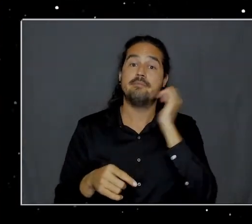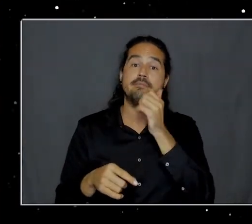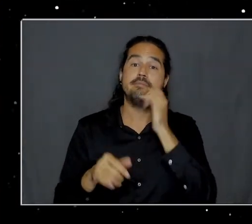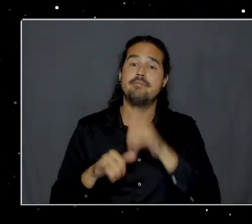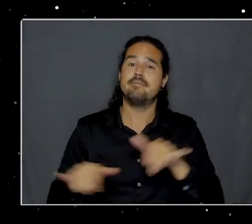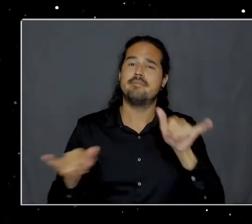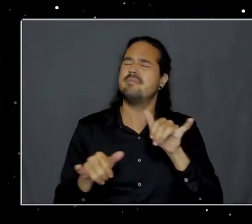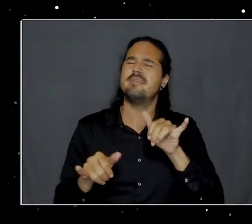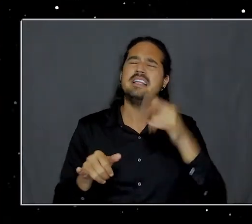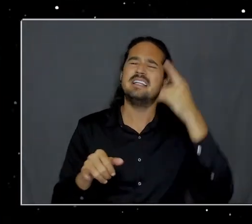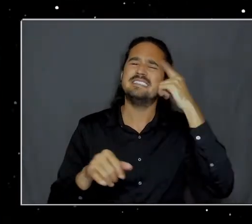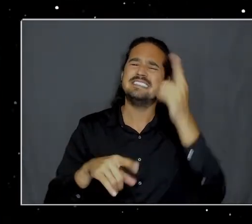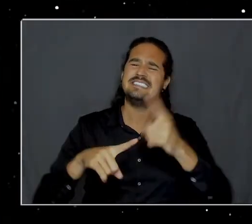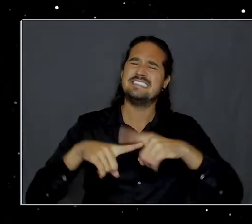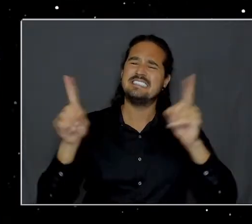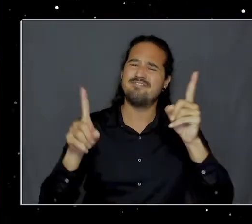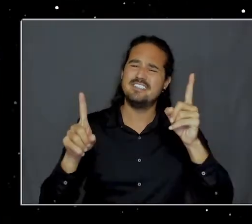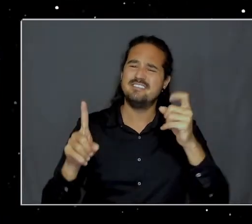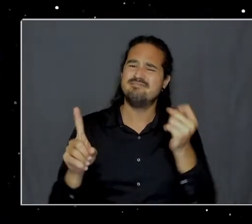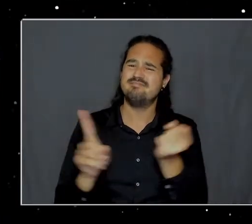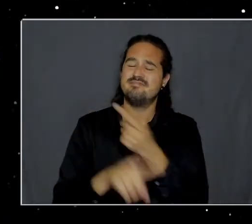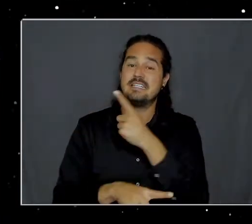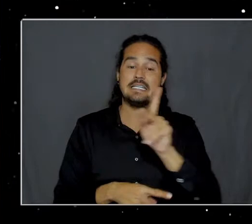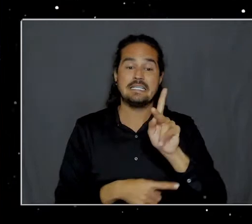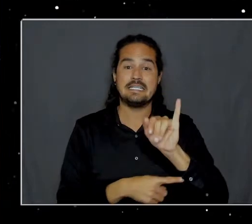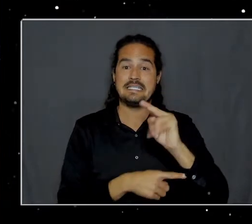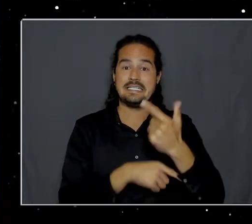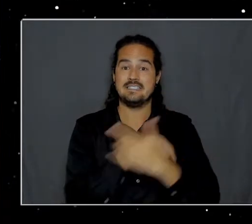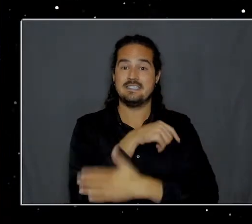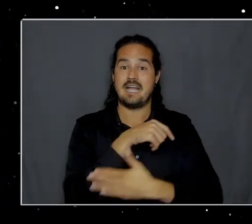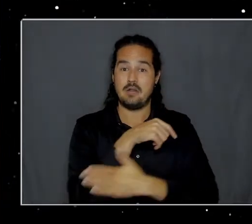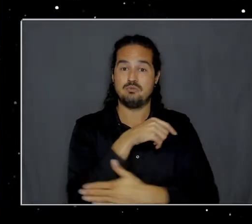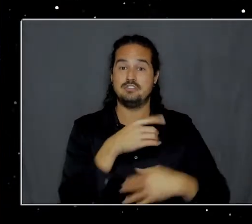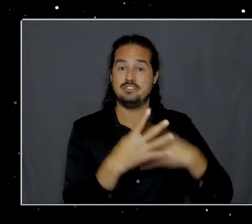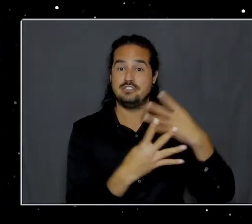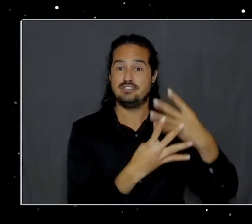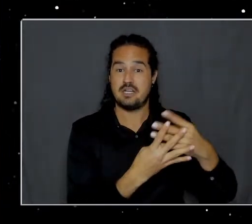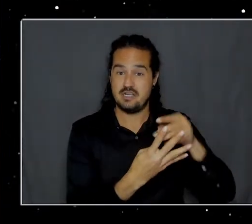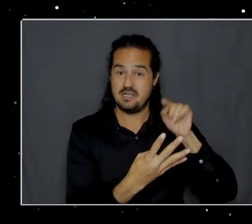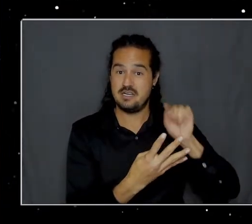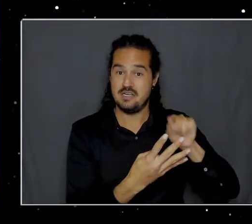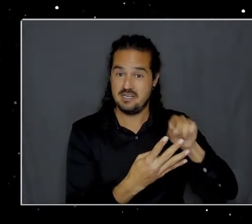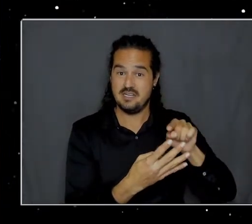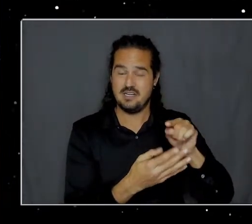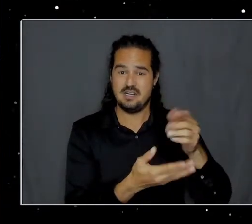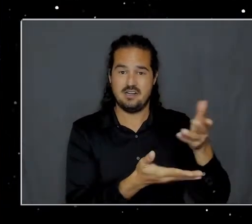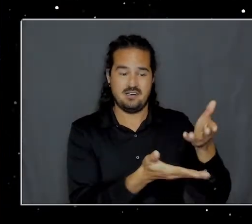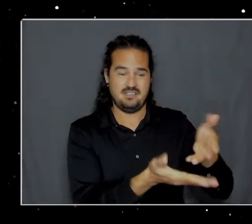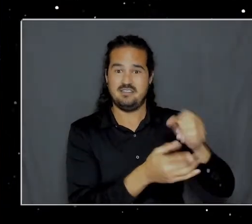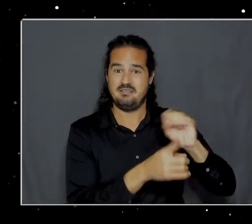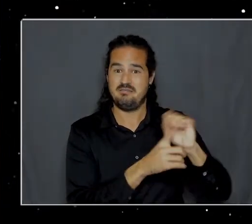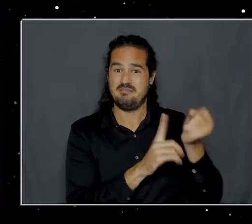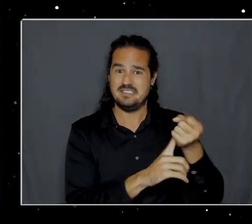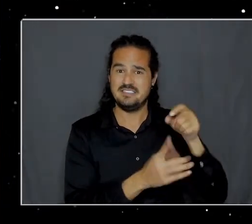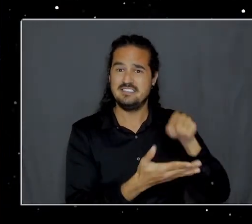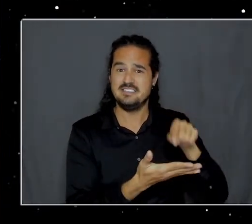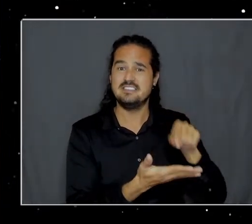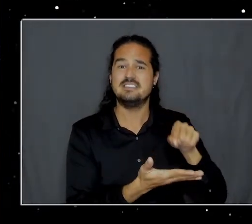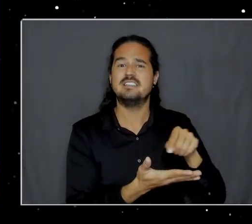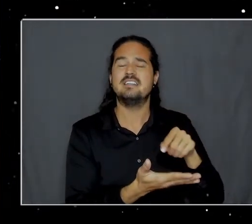AND, FINALLY, FEEL FREE TO THINK